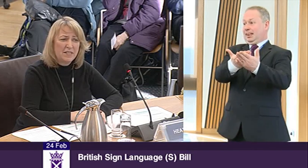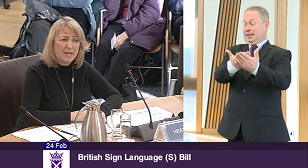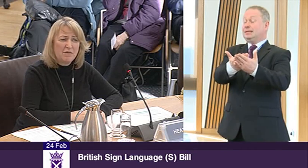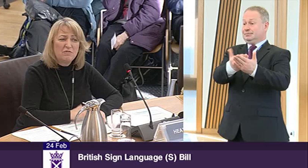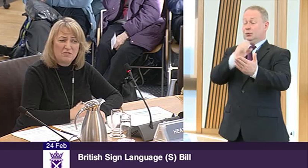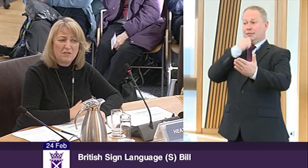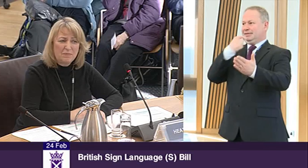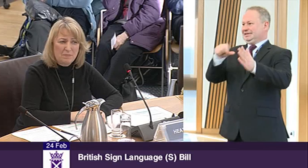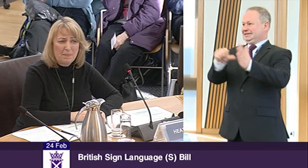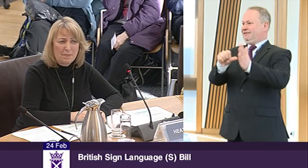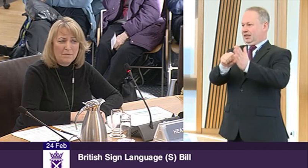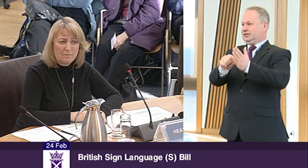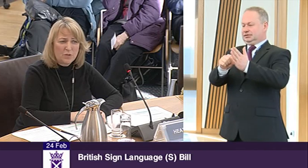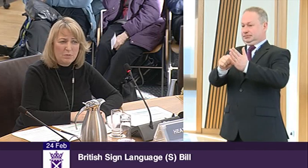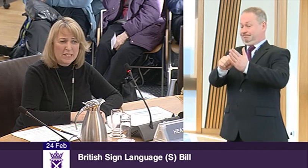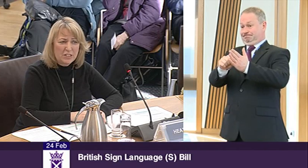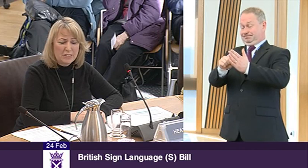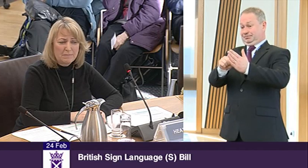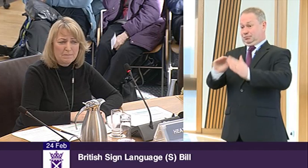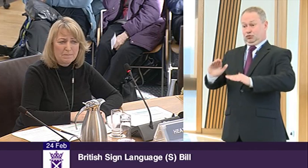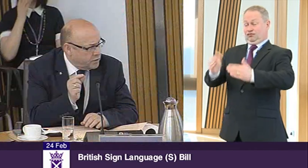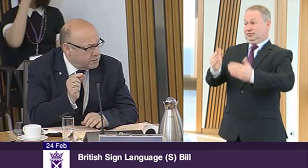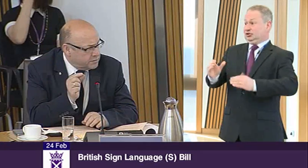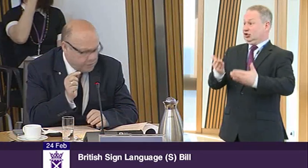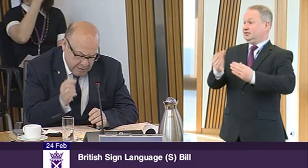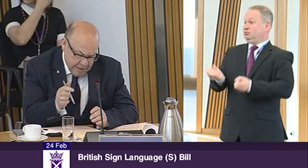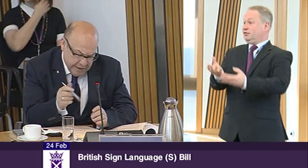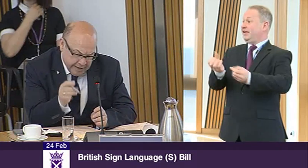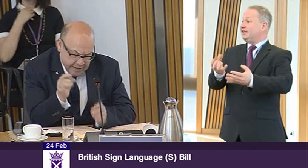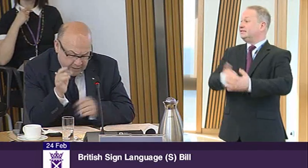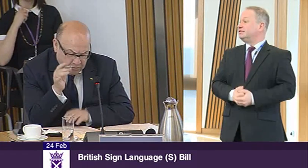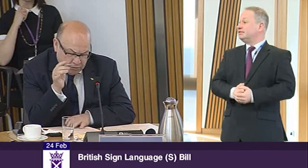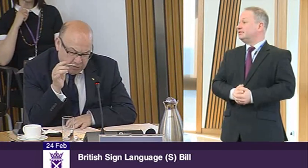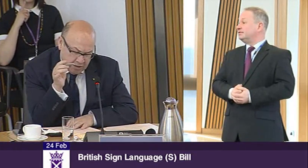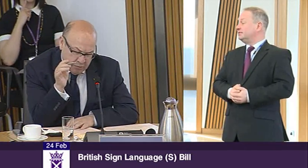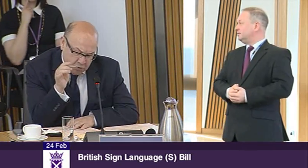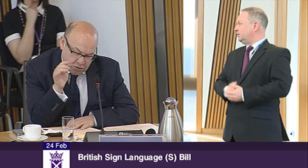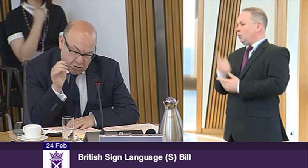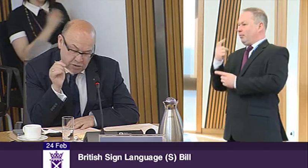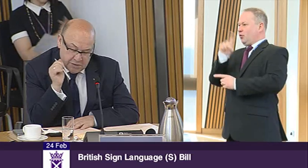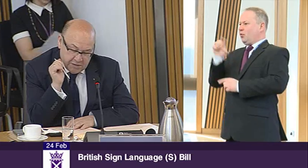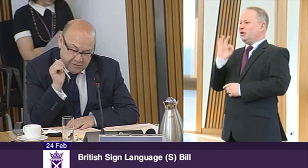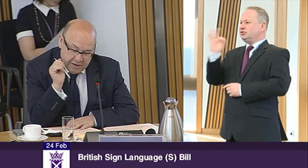James Dornan: Should the bill include a specific reference to the needs of deafblind BSL users?